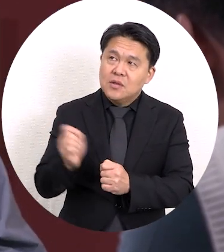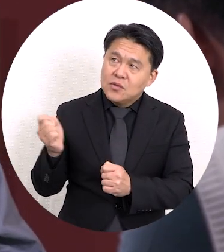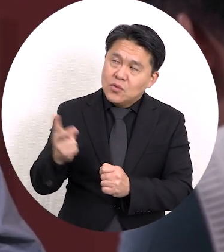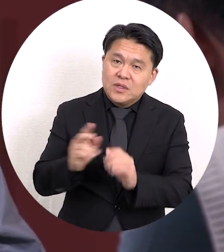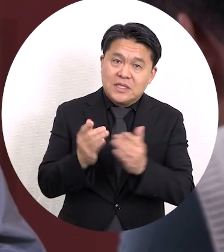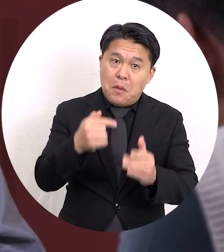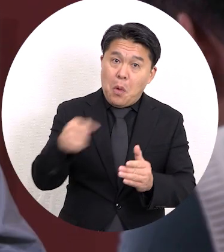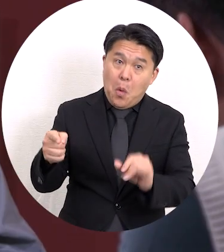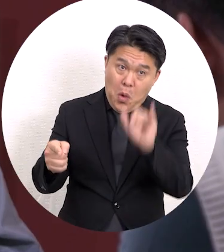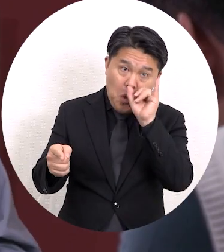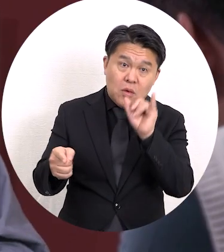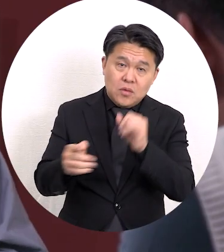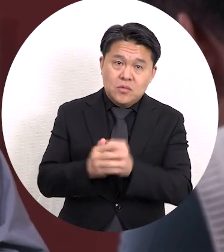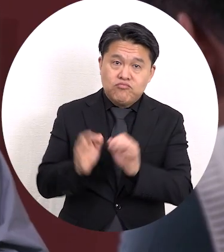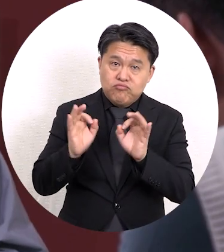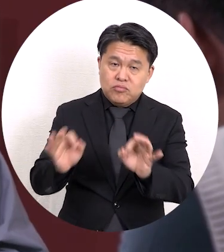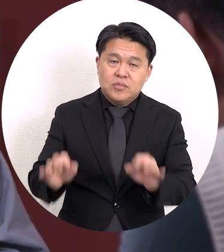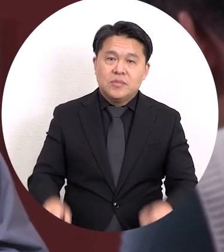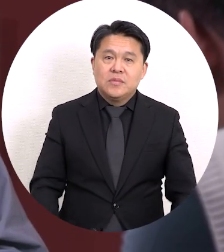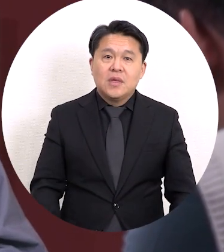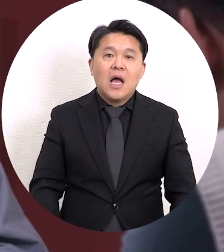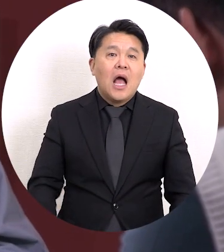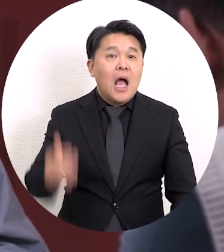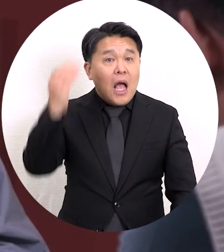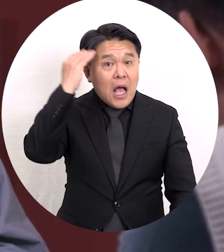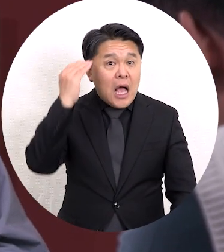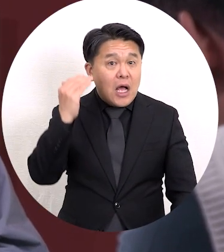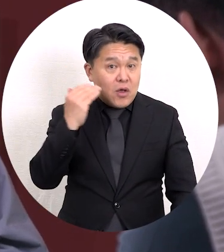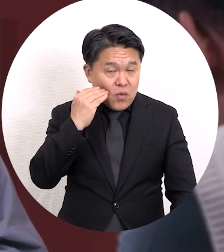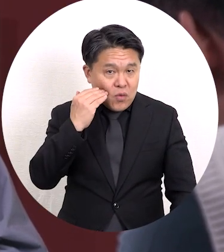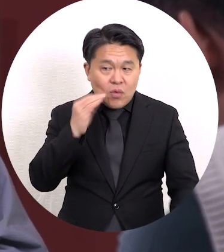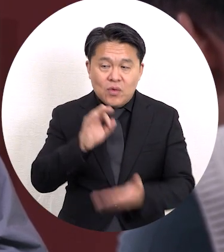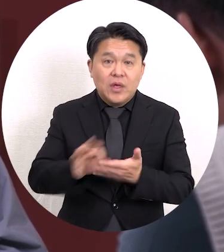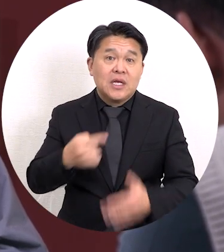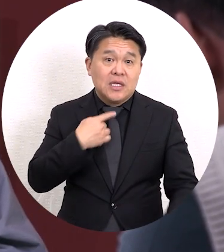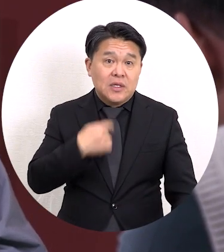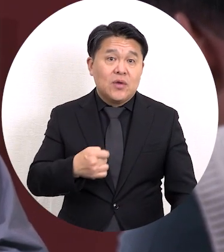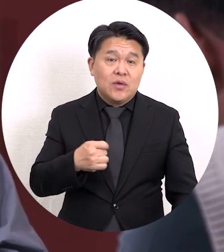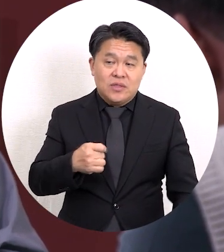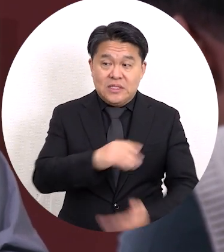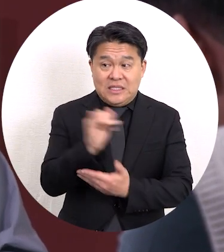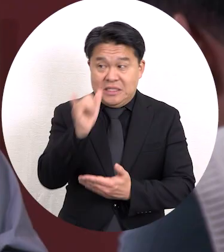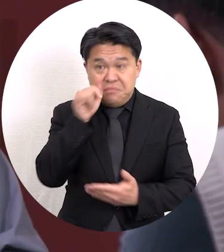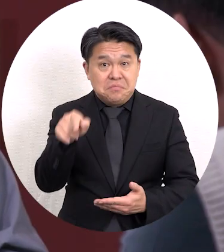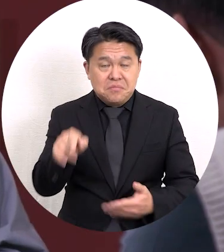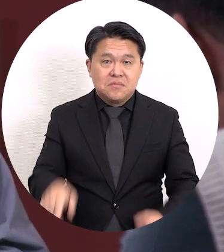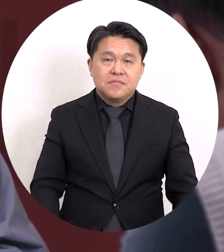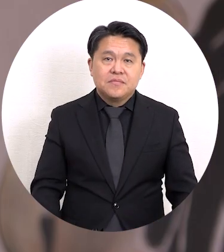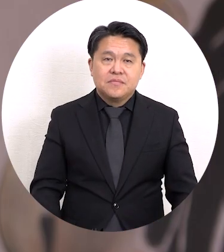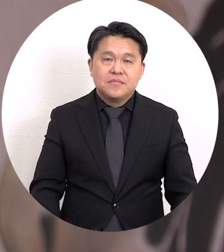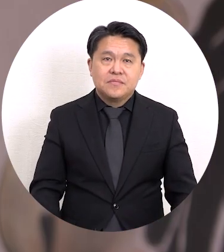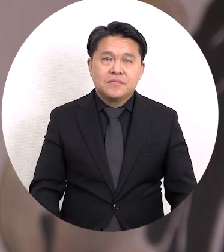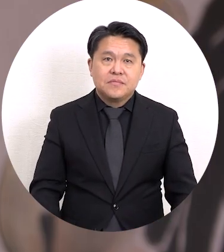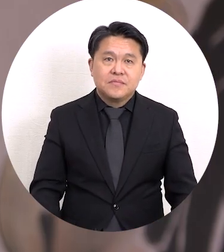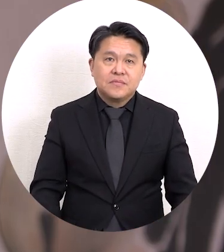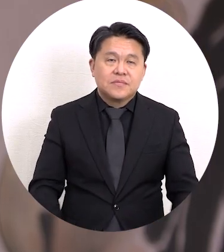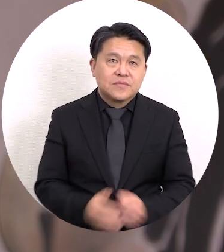and San Guo Zhi(Records of the Three Kingdoms), particularly in the Dong Yi Zhi (Treatise on the Eastern Barbarians), there are references to our culture. So, there were the rituals of the JaeCheon (Heaven)